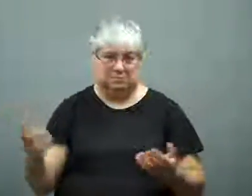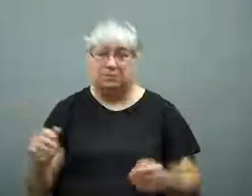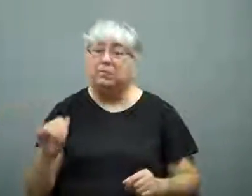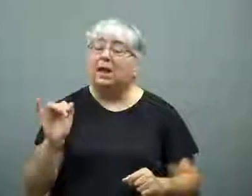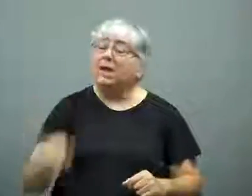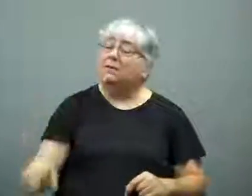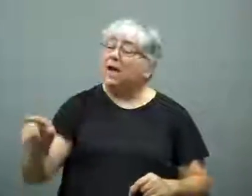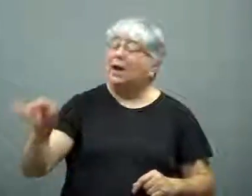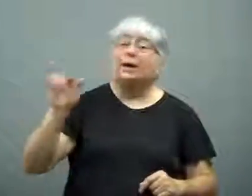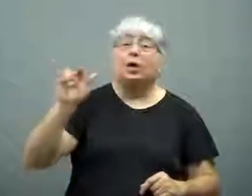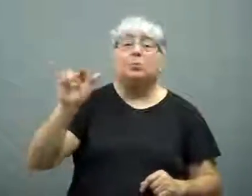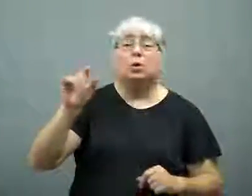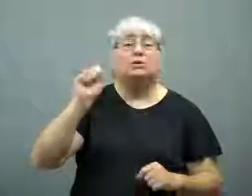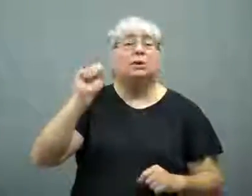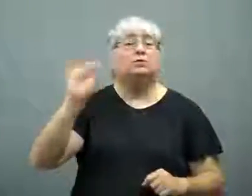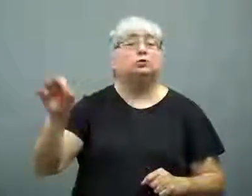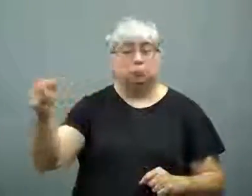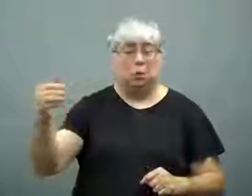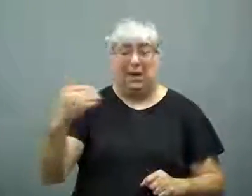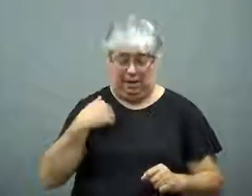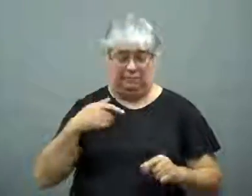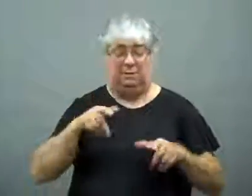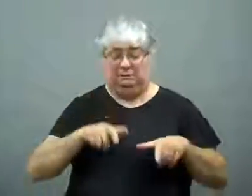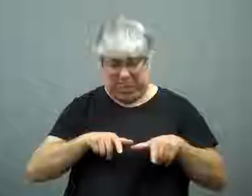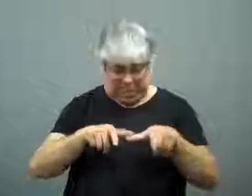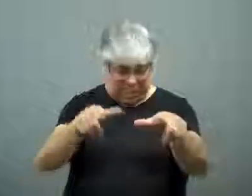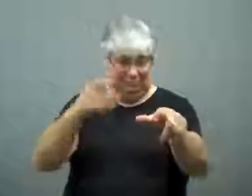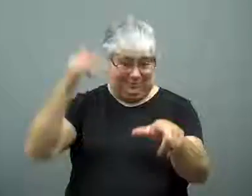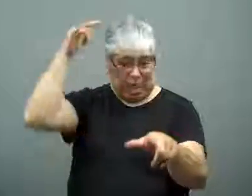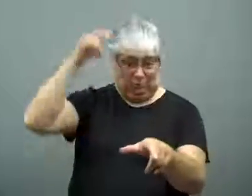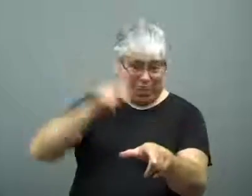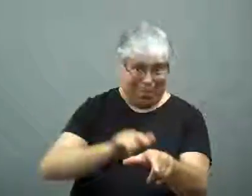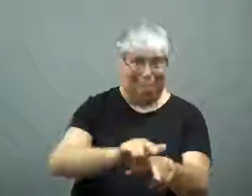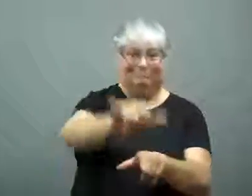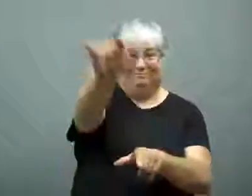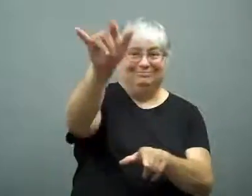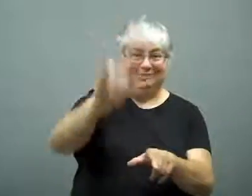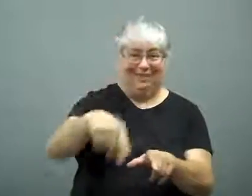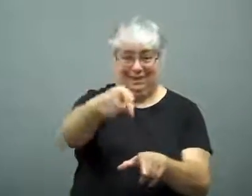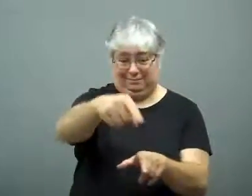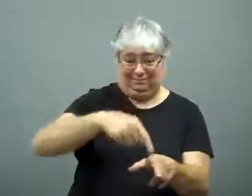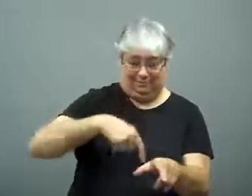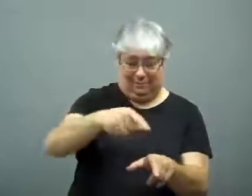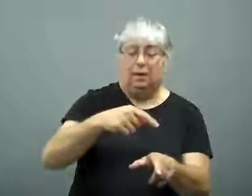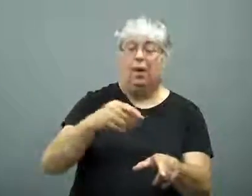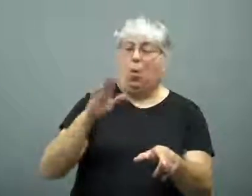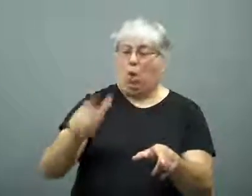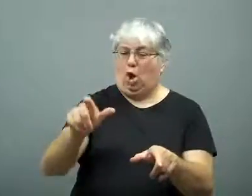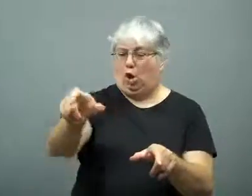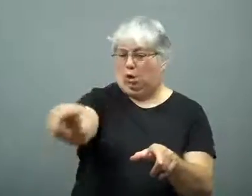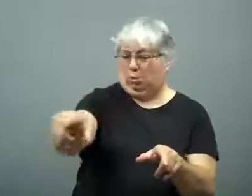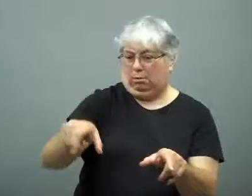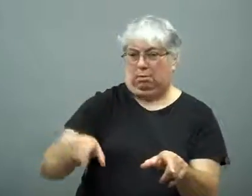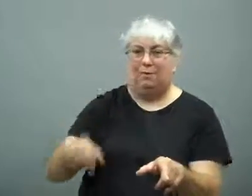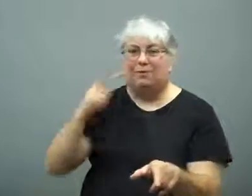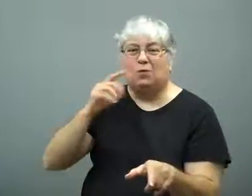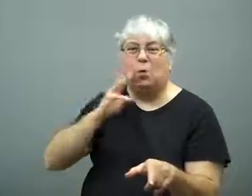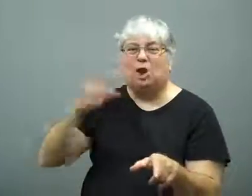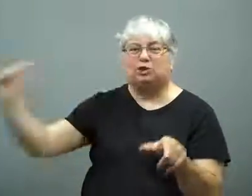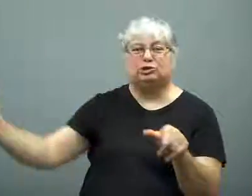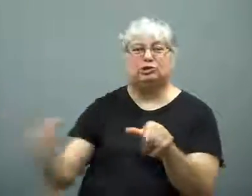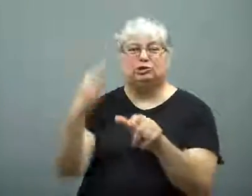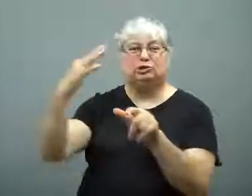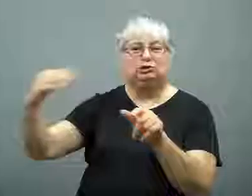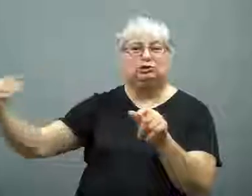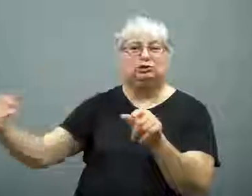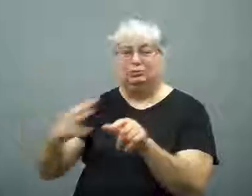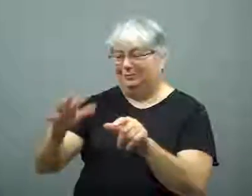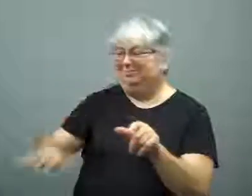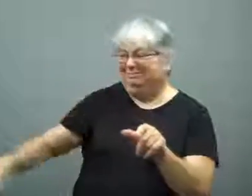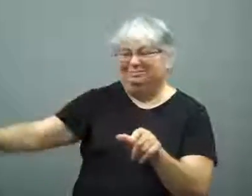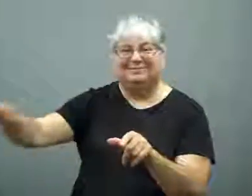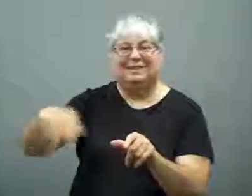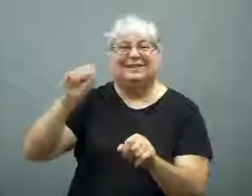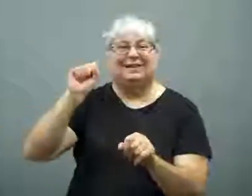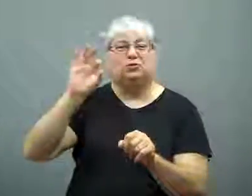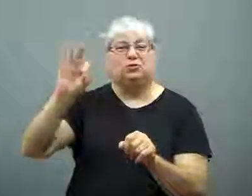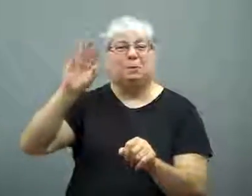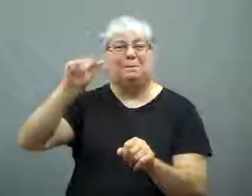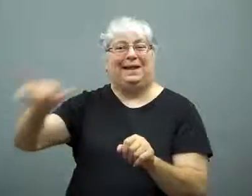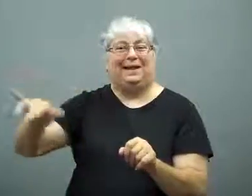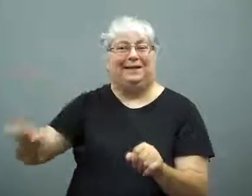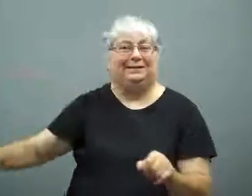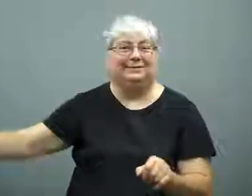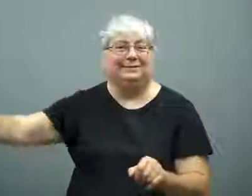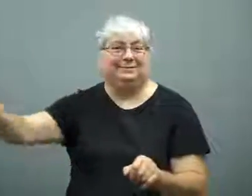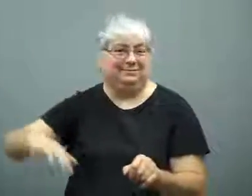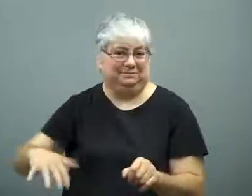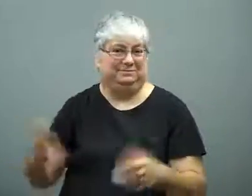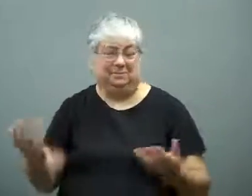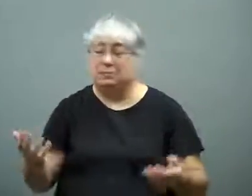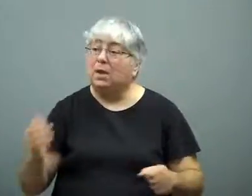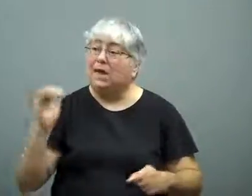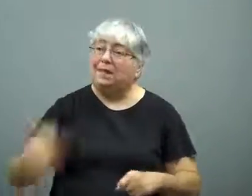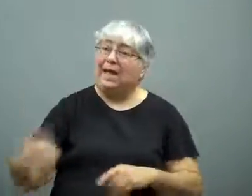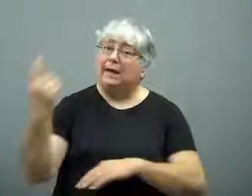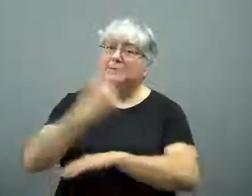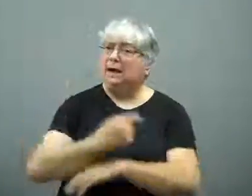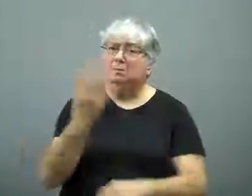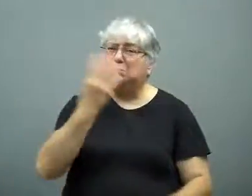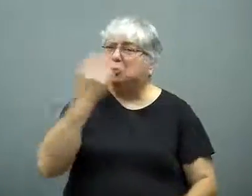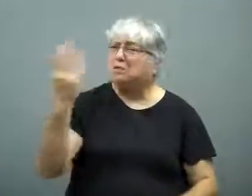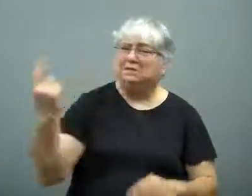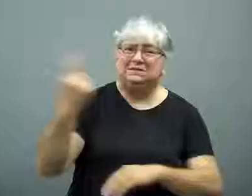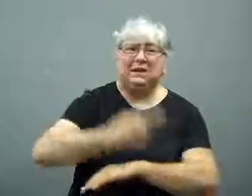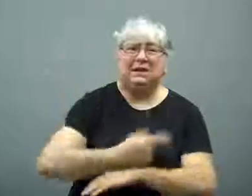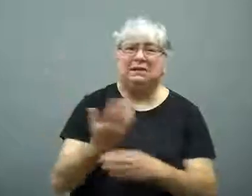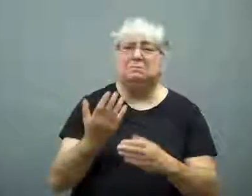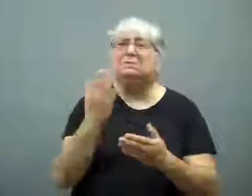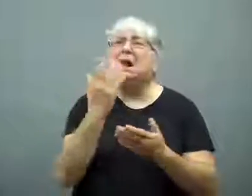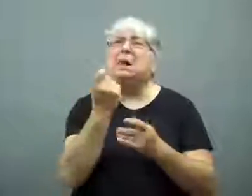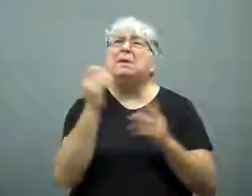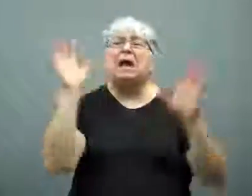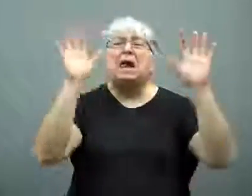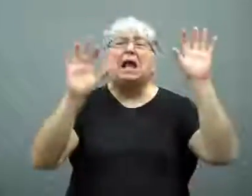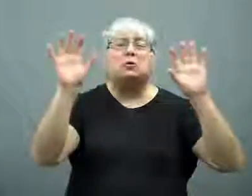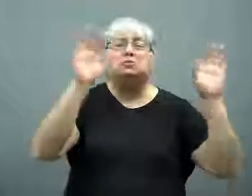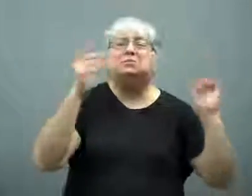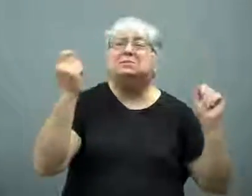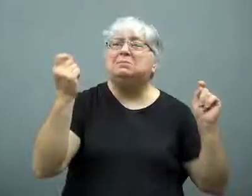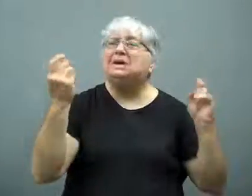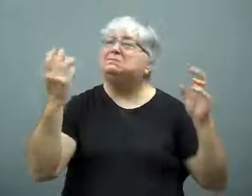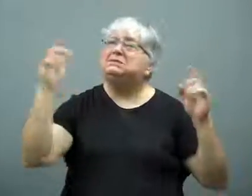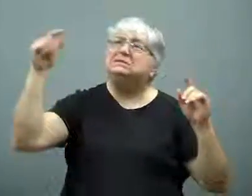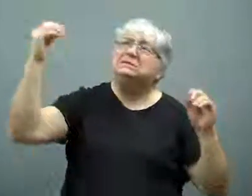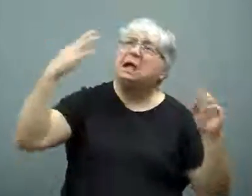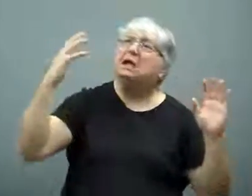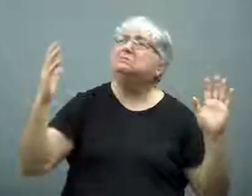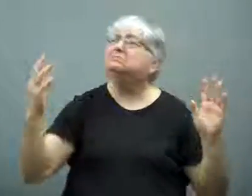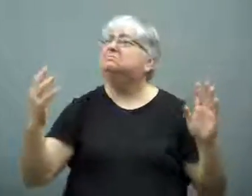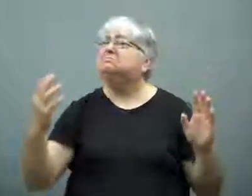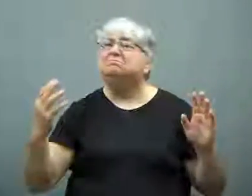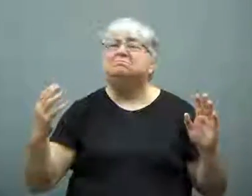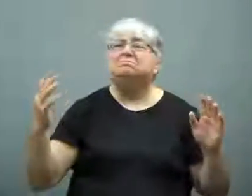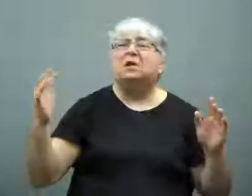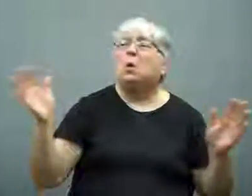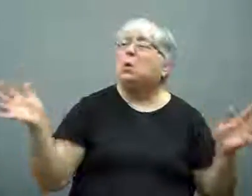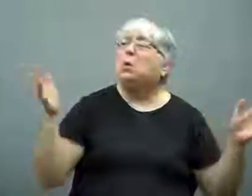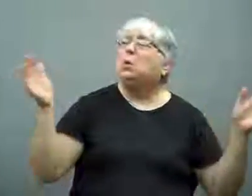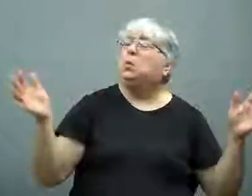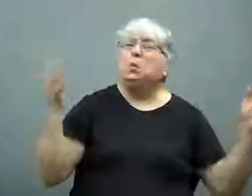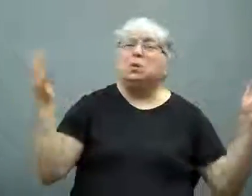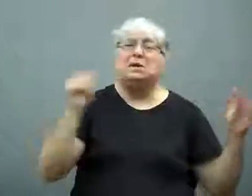There was a seawall separating the runway from San Francisco Bay.